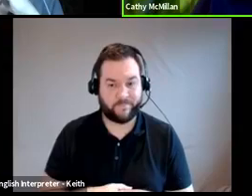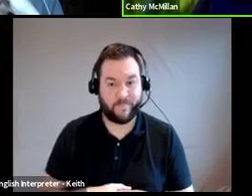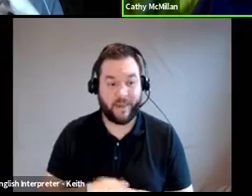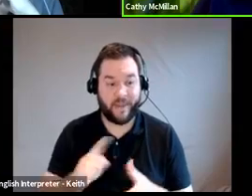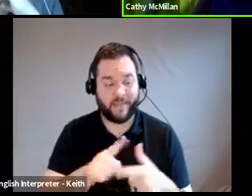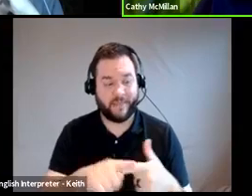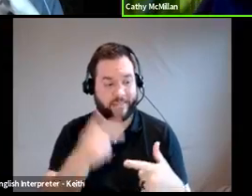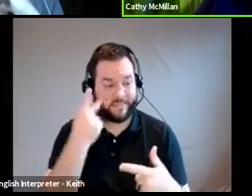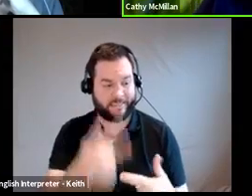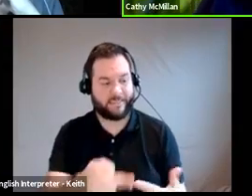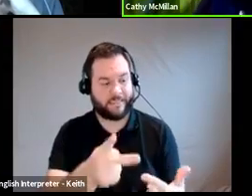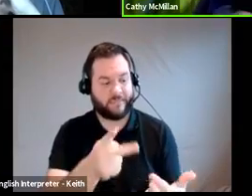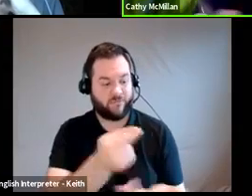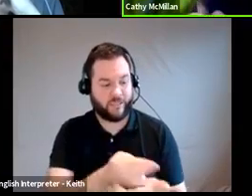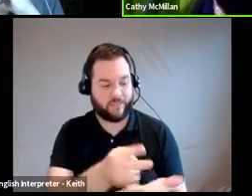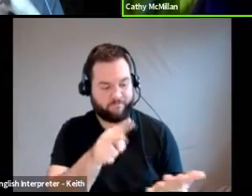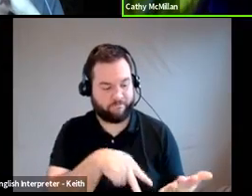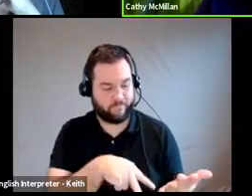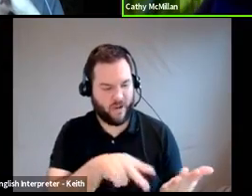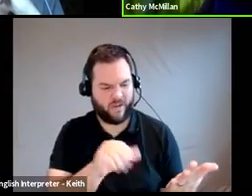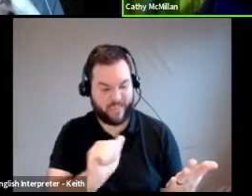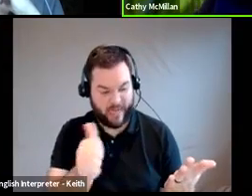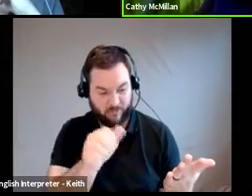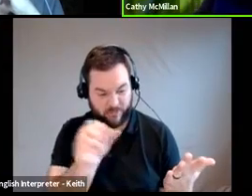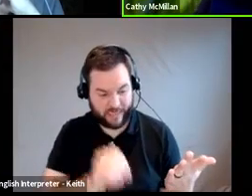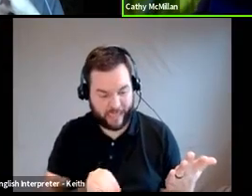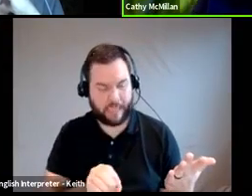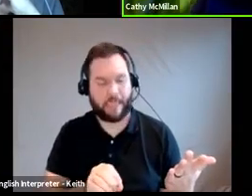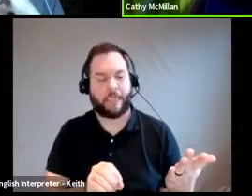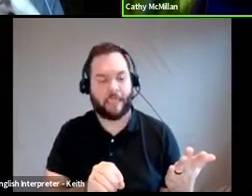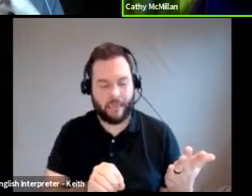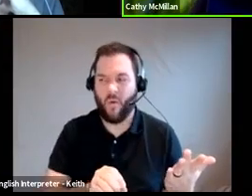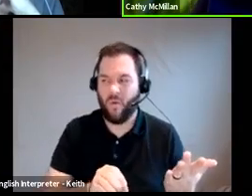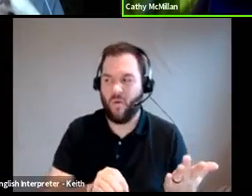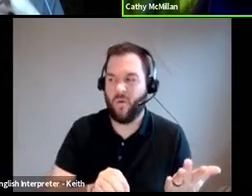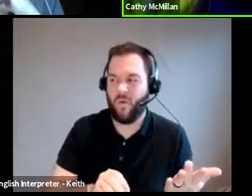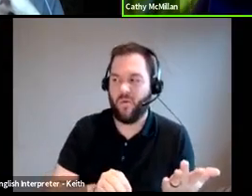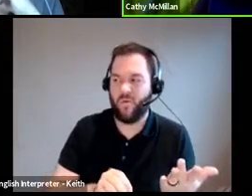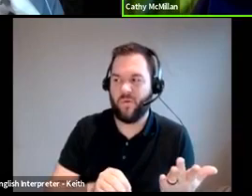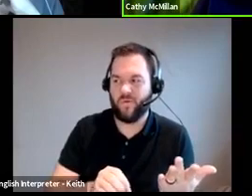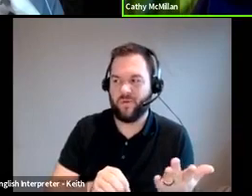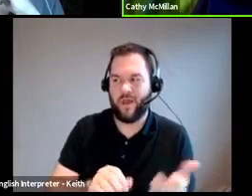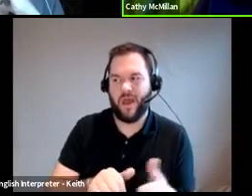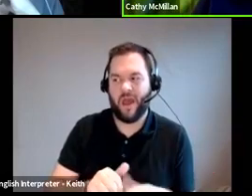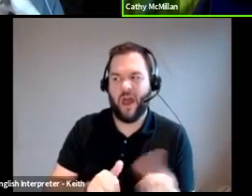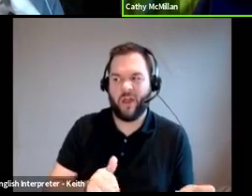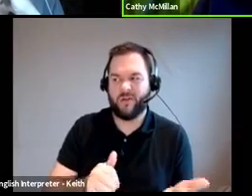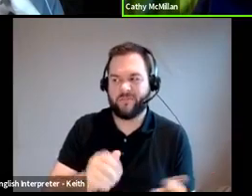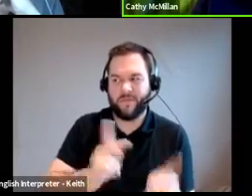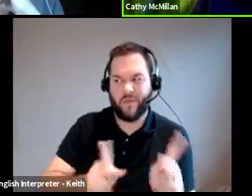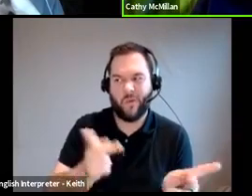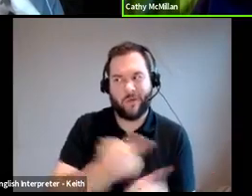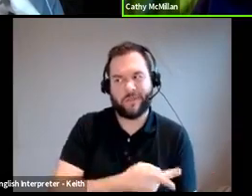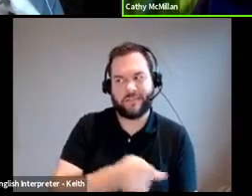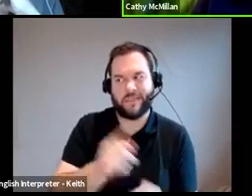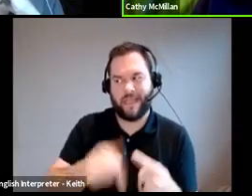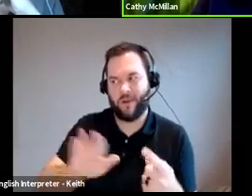and look at the and look at the numbers when they and look at the numbers when they when you see that 10th percentile. and they and they say oh you know there's